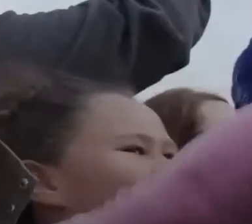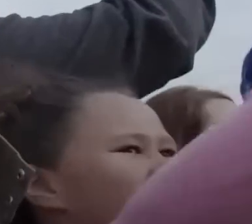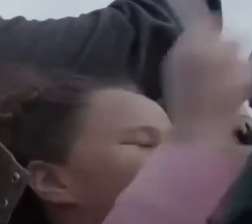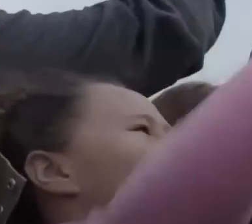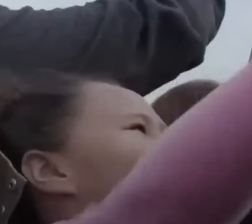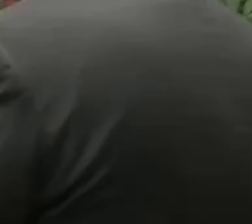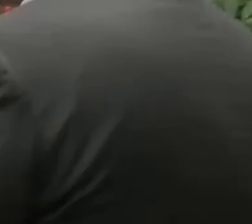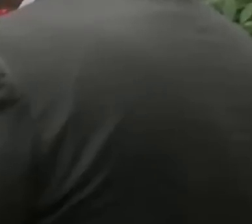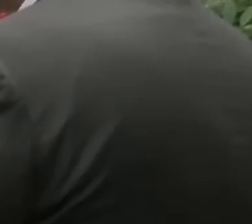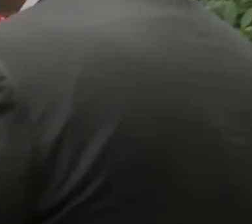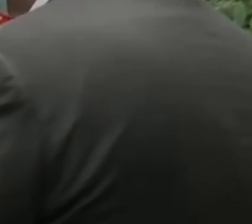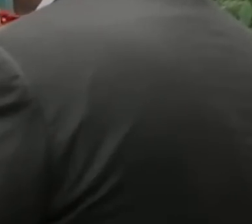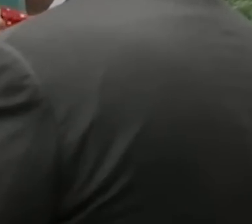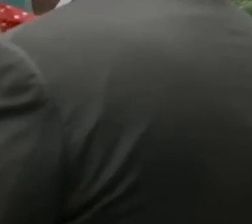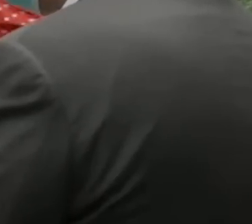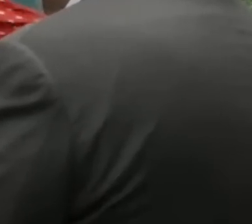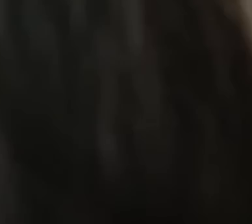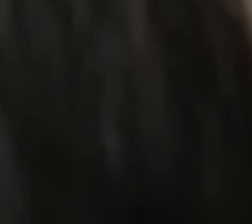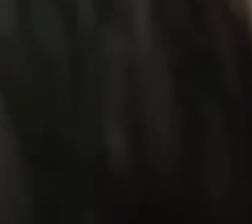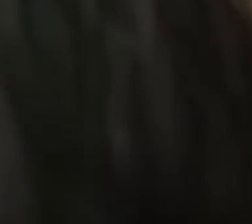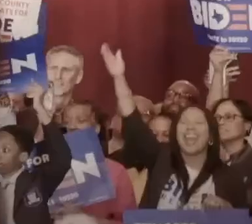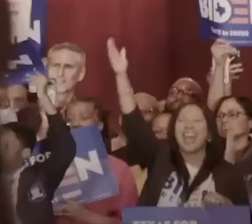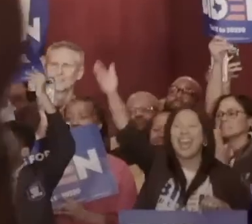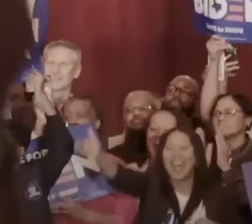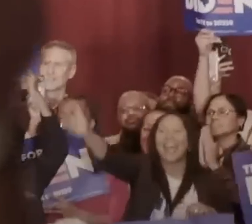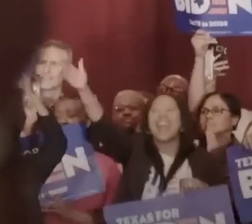NOT JUST TALK. BUT ACTION.